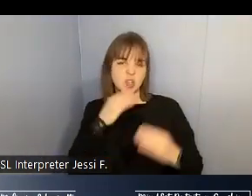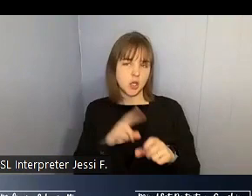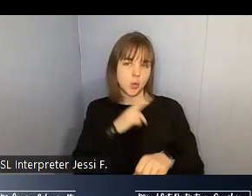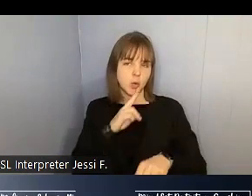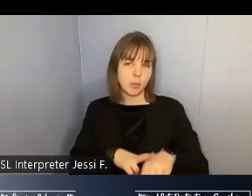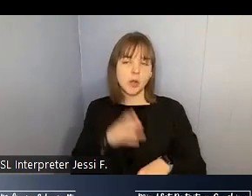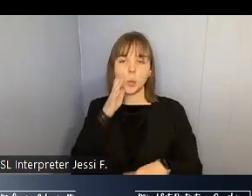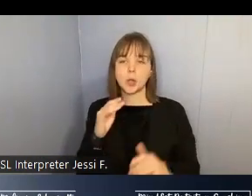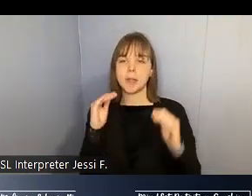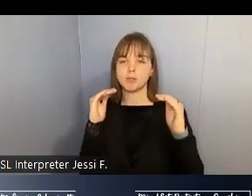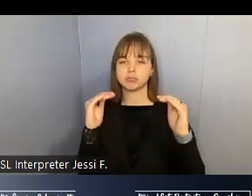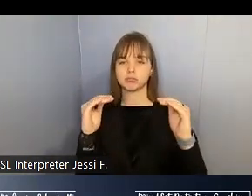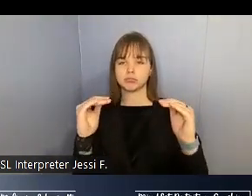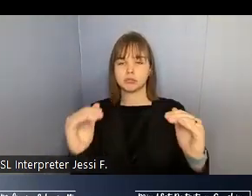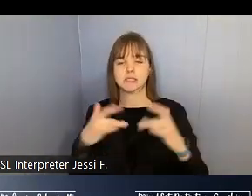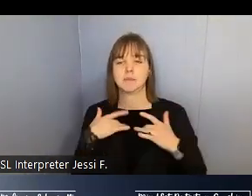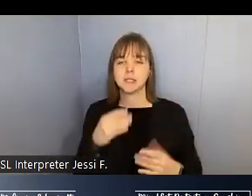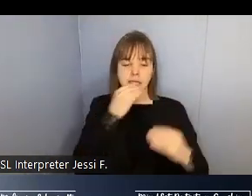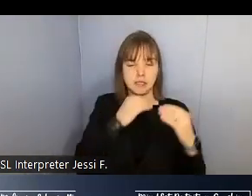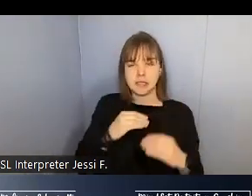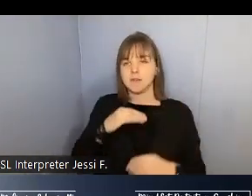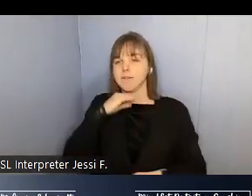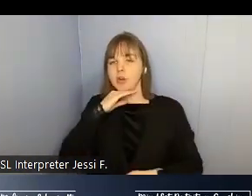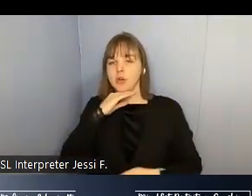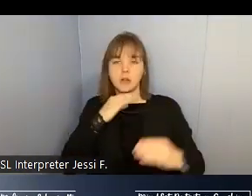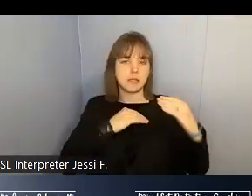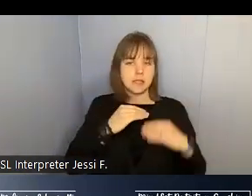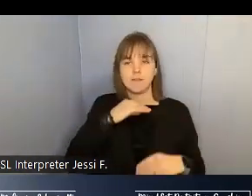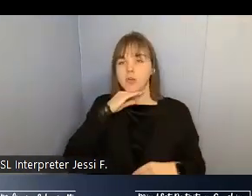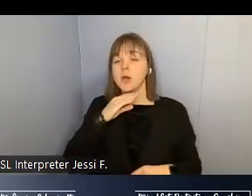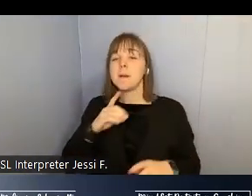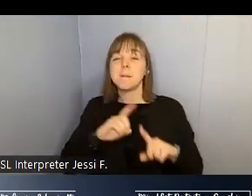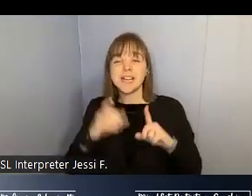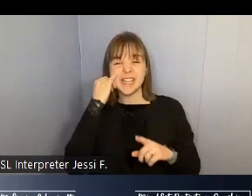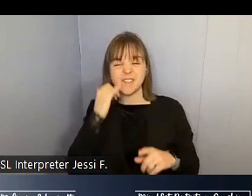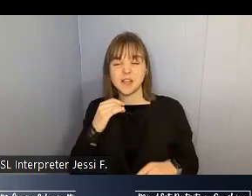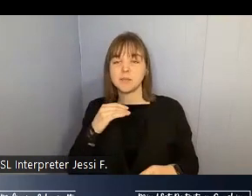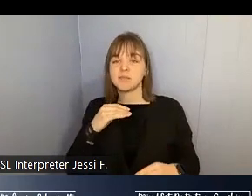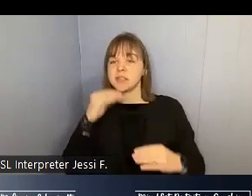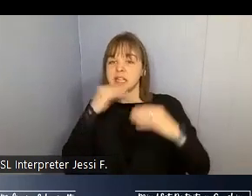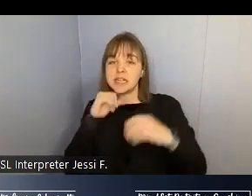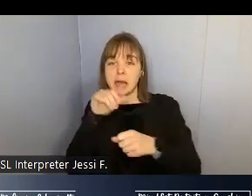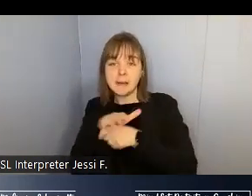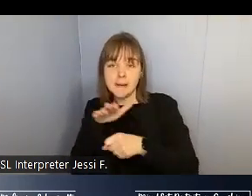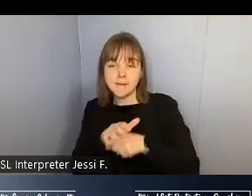You get cravings. And these cravings are-- you want the highly processed food, the really high-palatable, high-fat, high-sugar